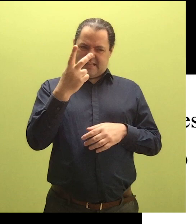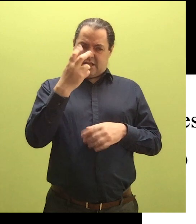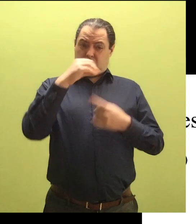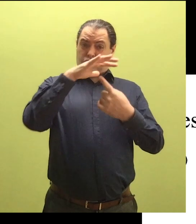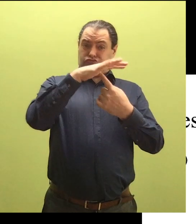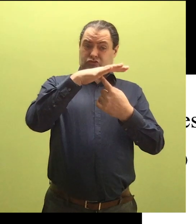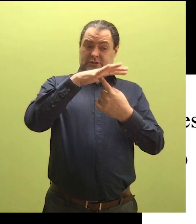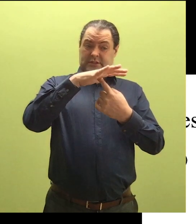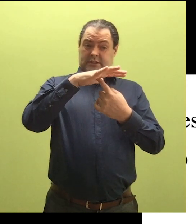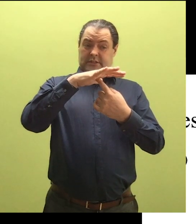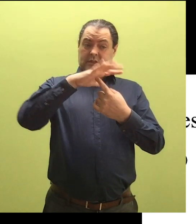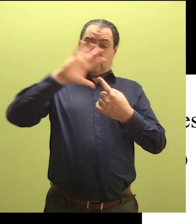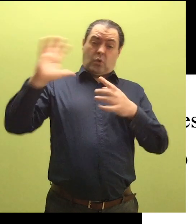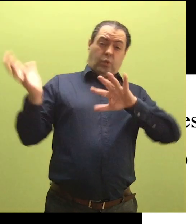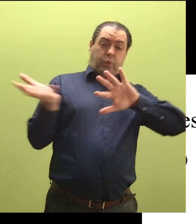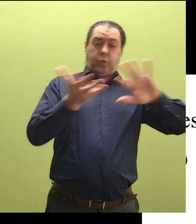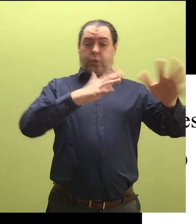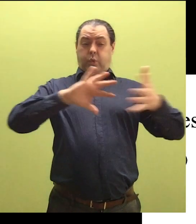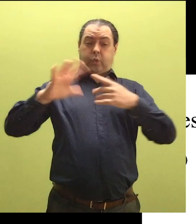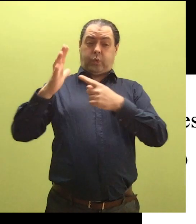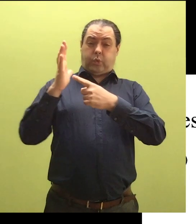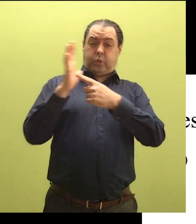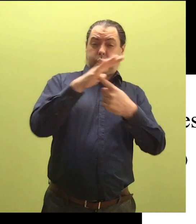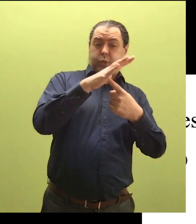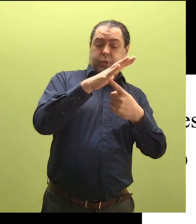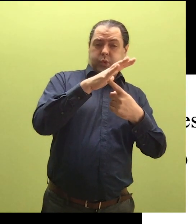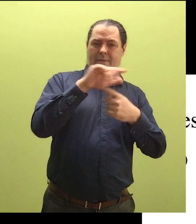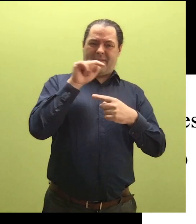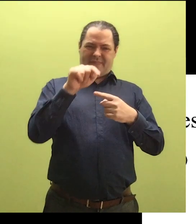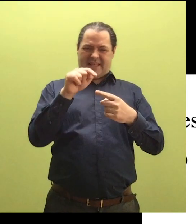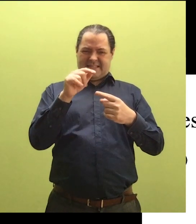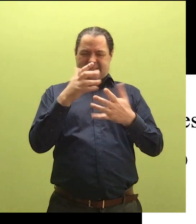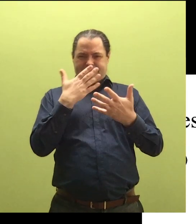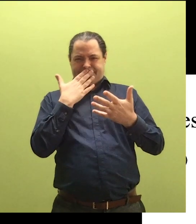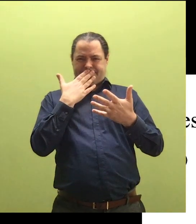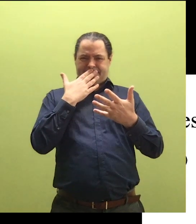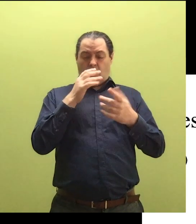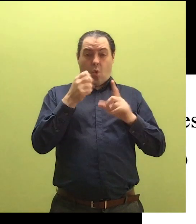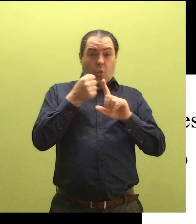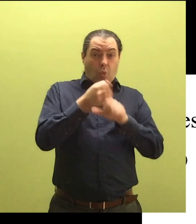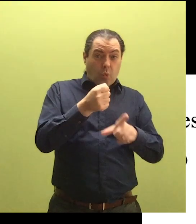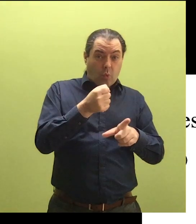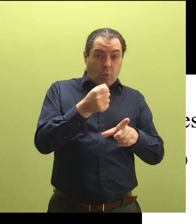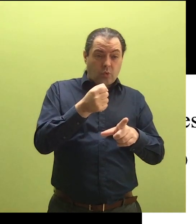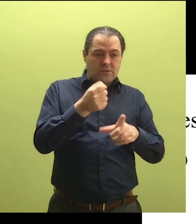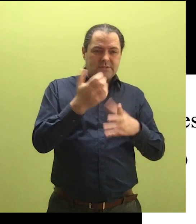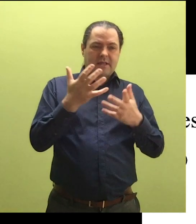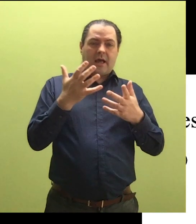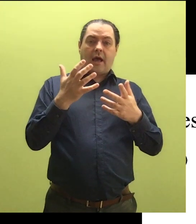as a whole entity classifier. However, we are not entirely sure that this clause is a causative, as in "the wind is